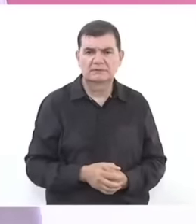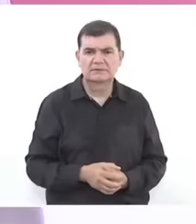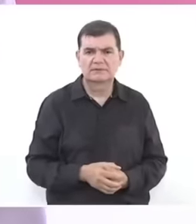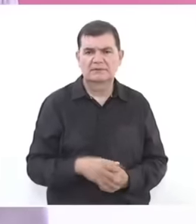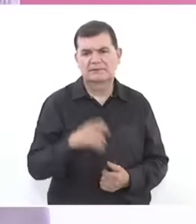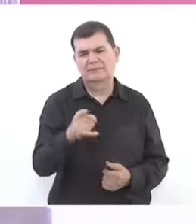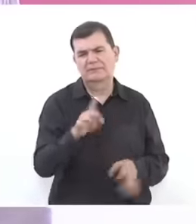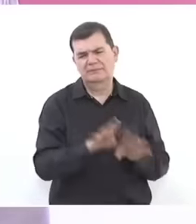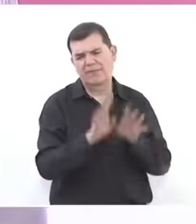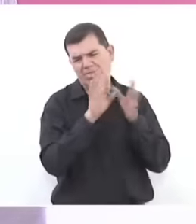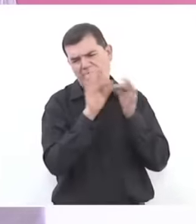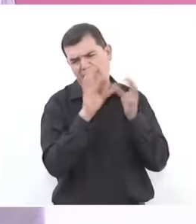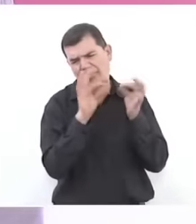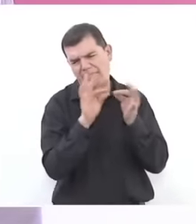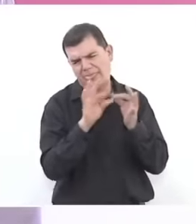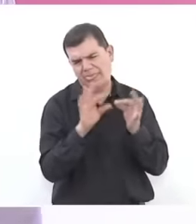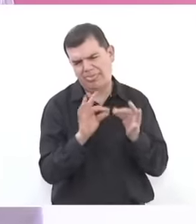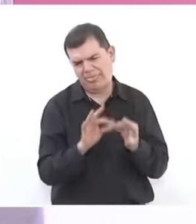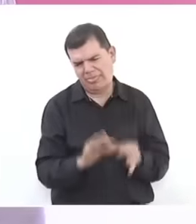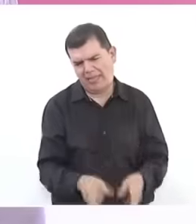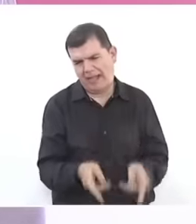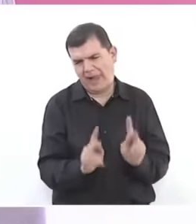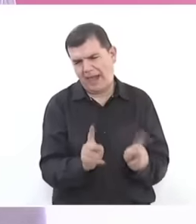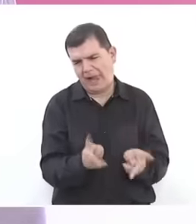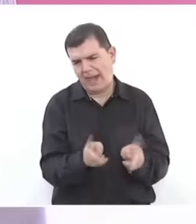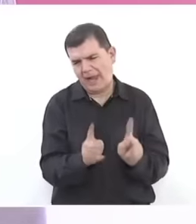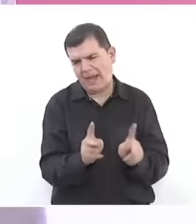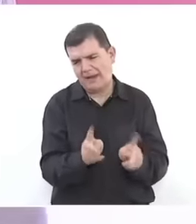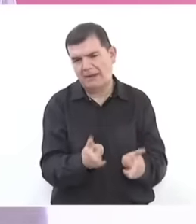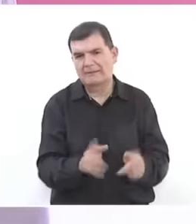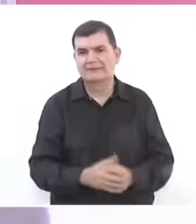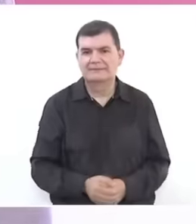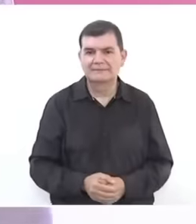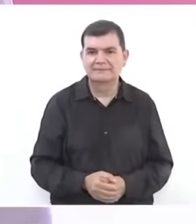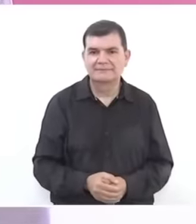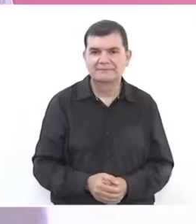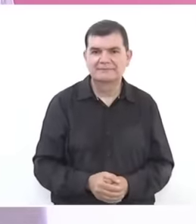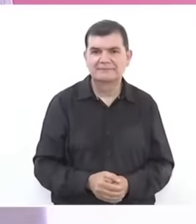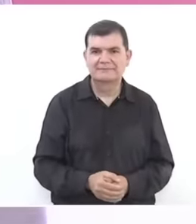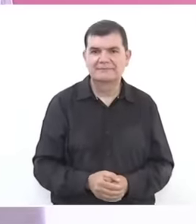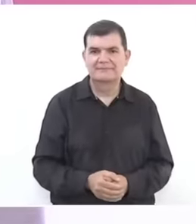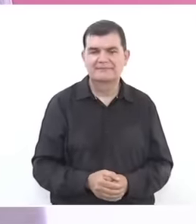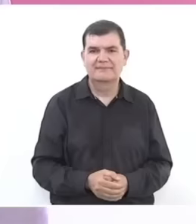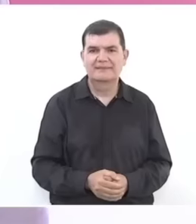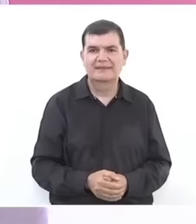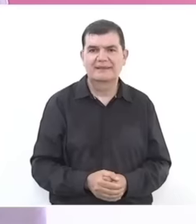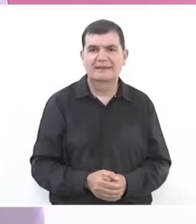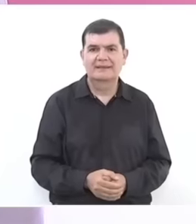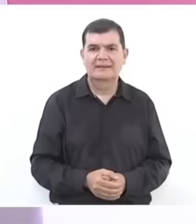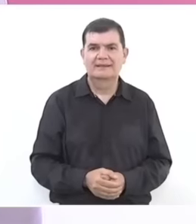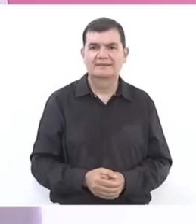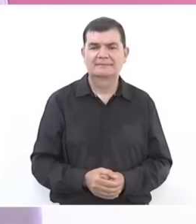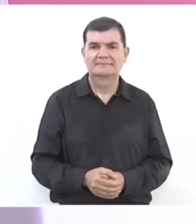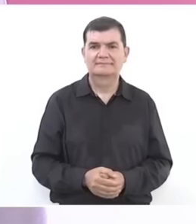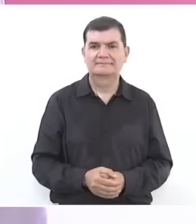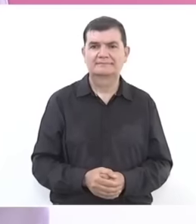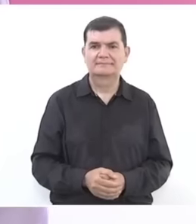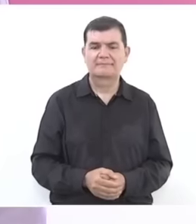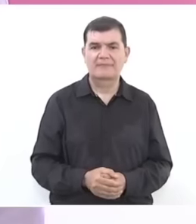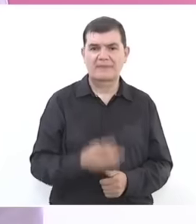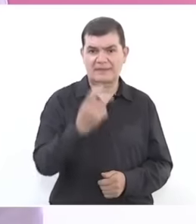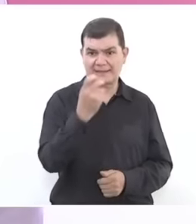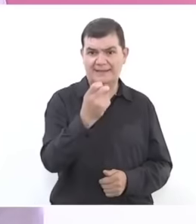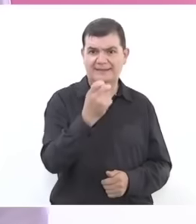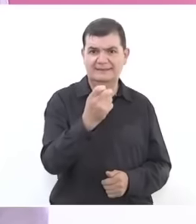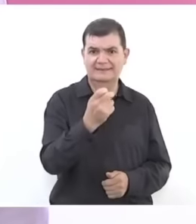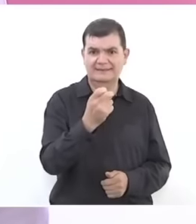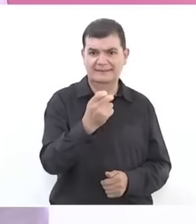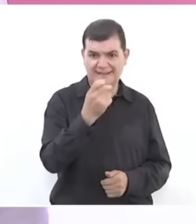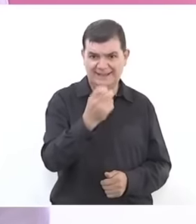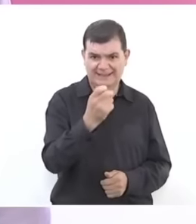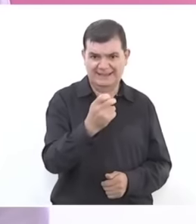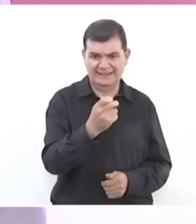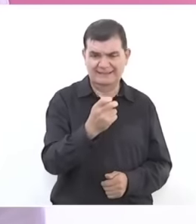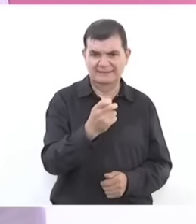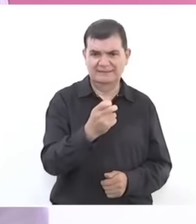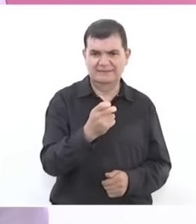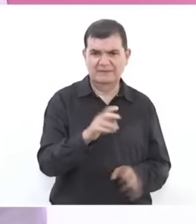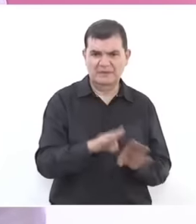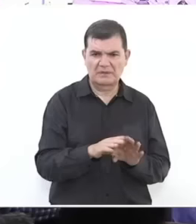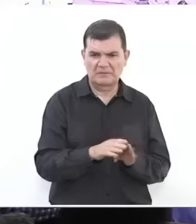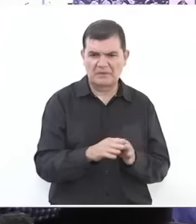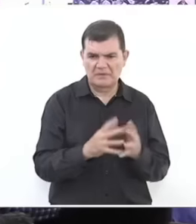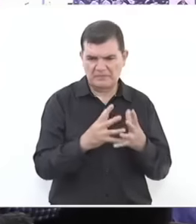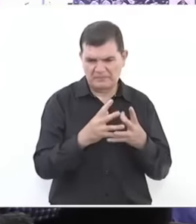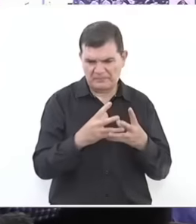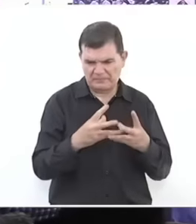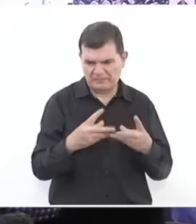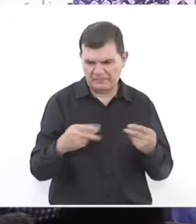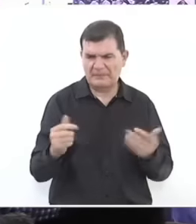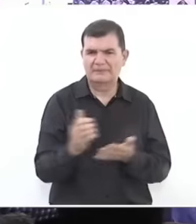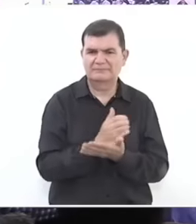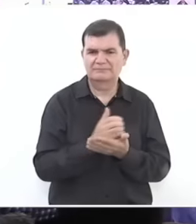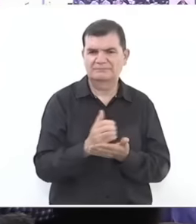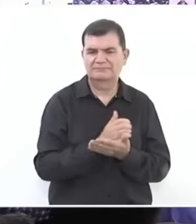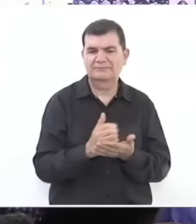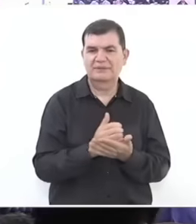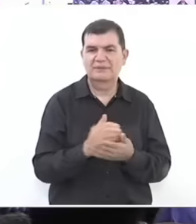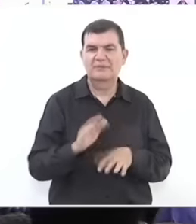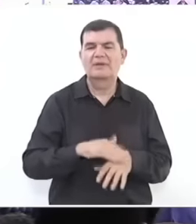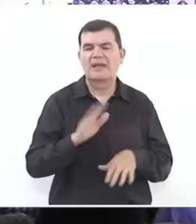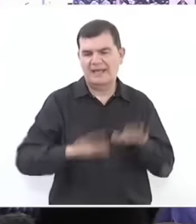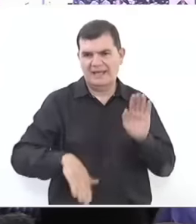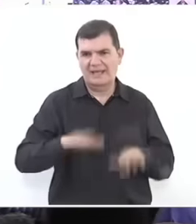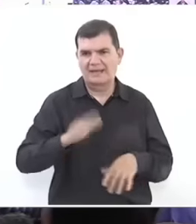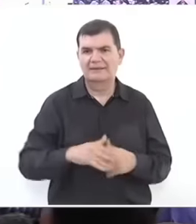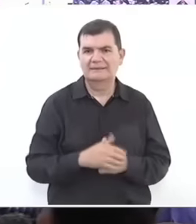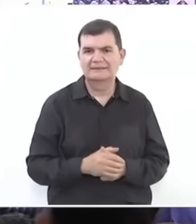talk is not and this with that with that they even heal because many times